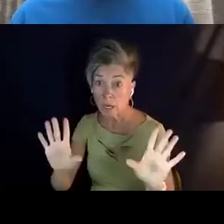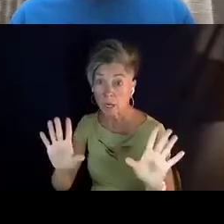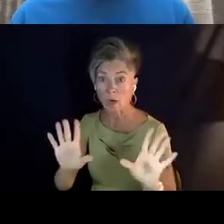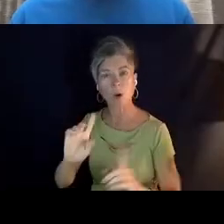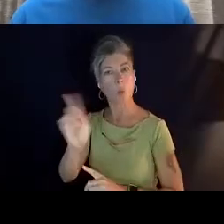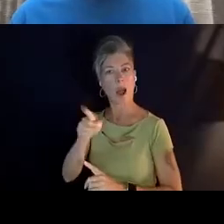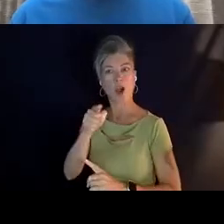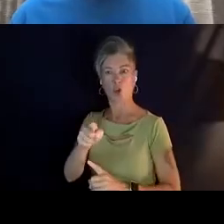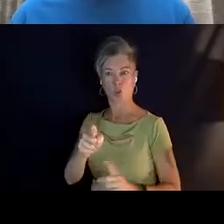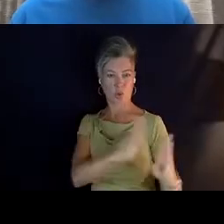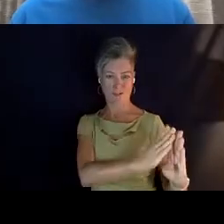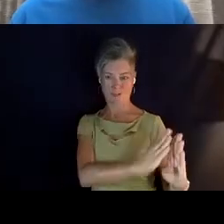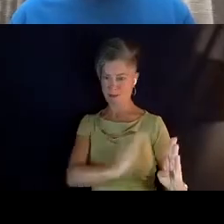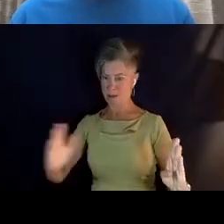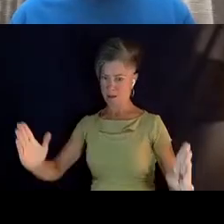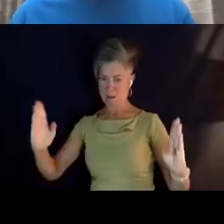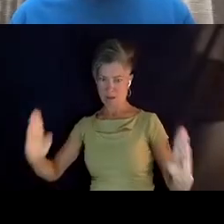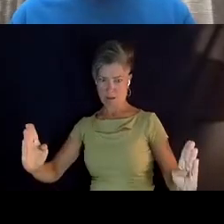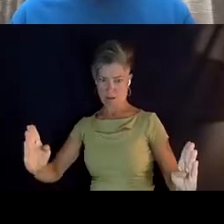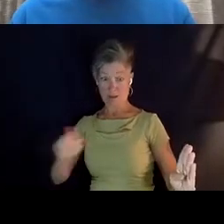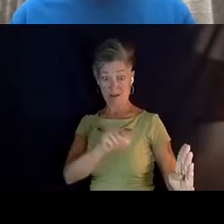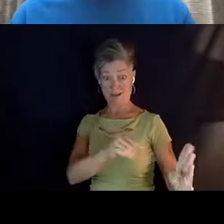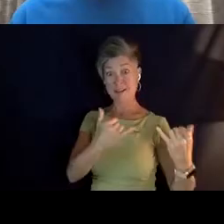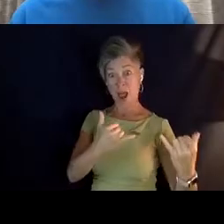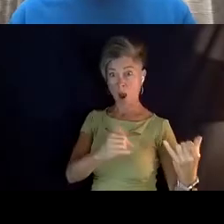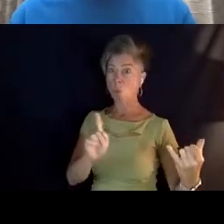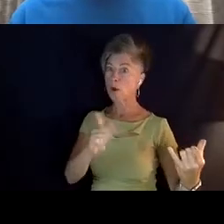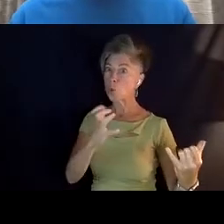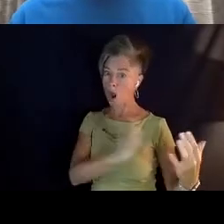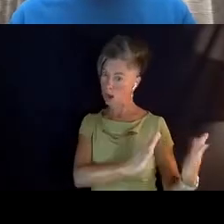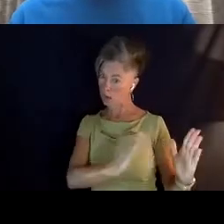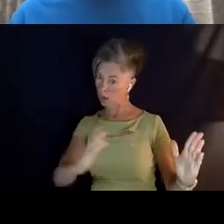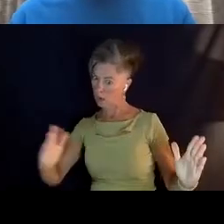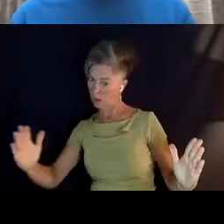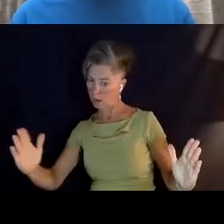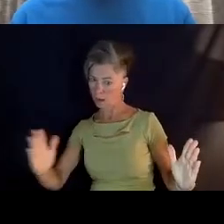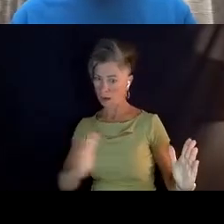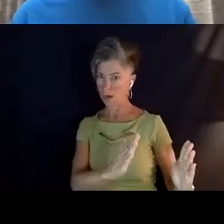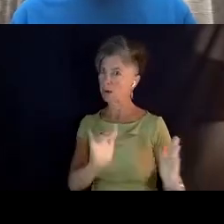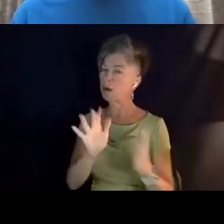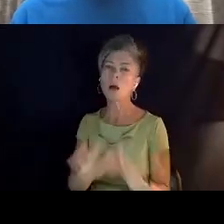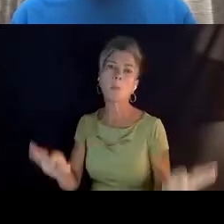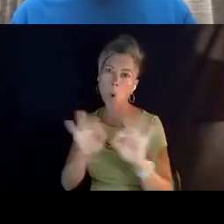and where you feel you are to be, you know, is really an important piece of that conversation with your provider.